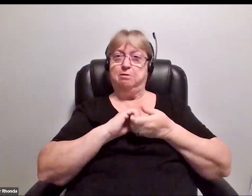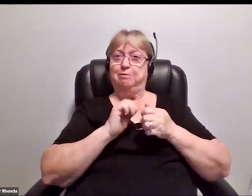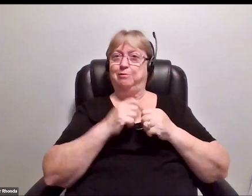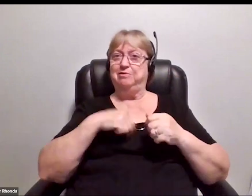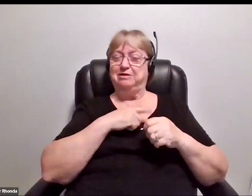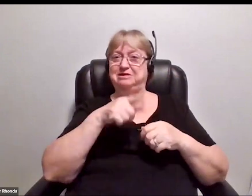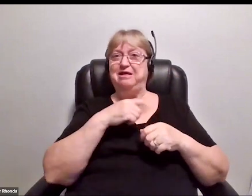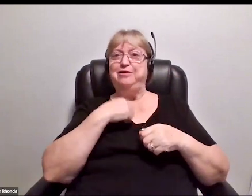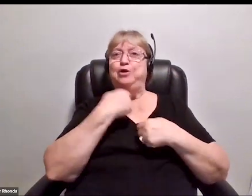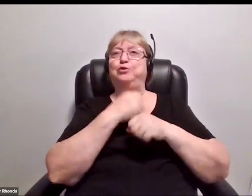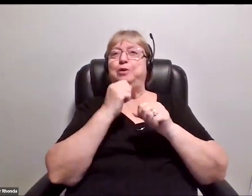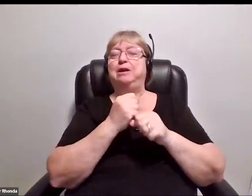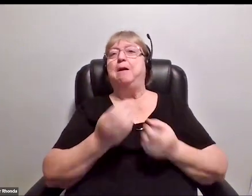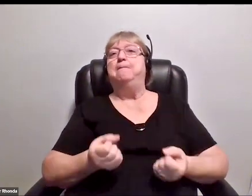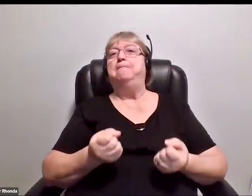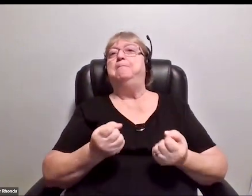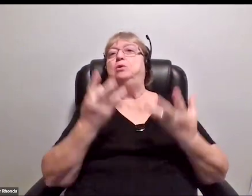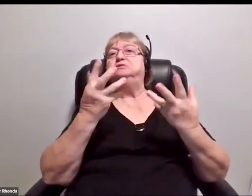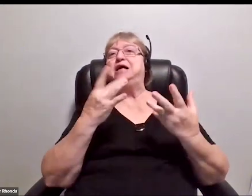multi-sensory poster for us that will include